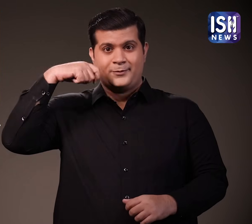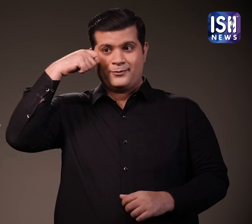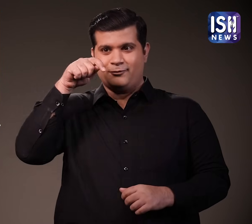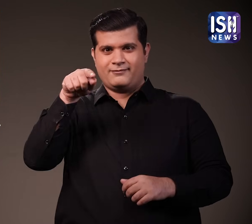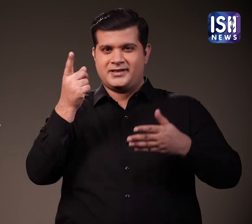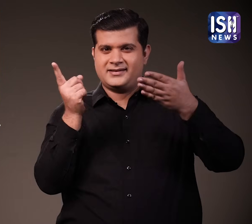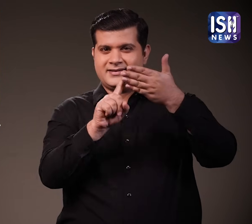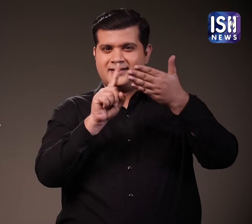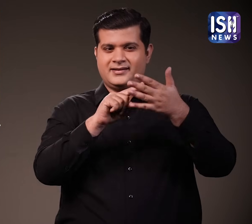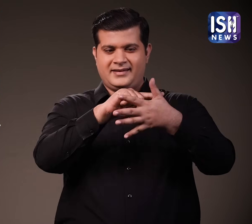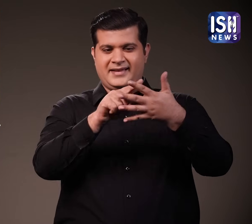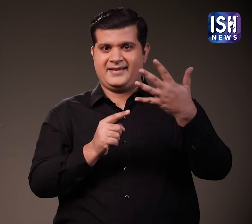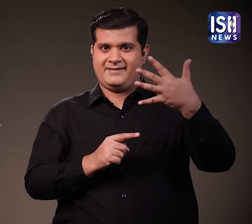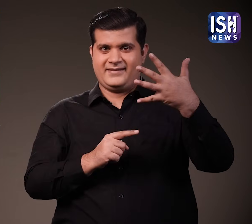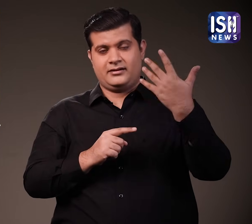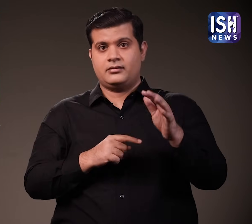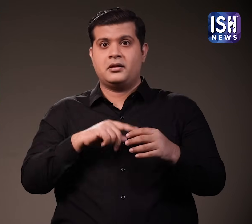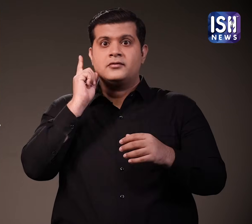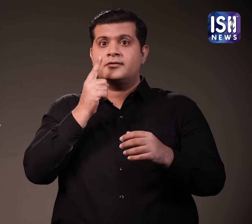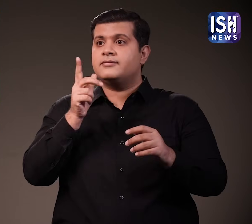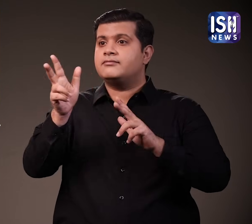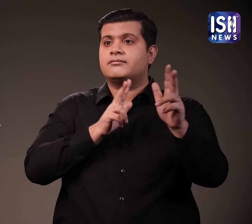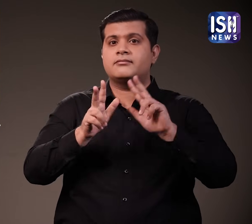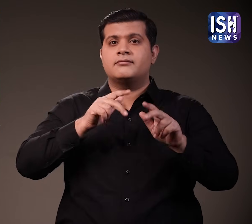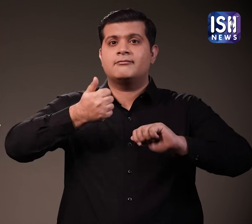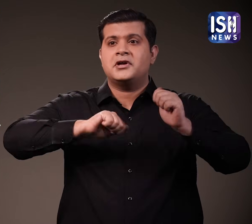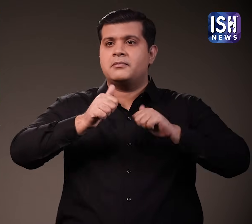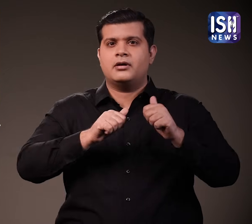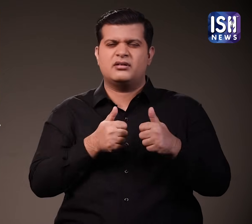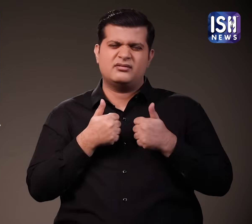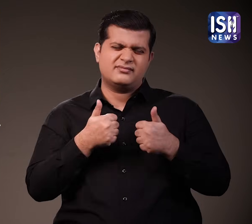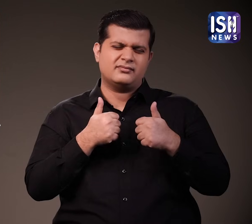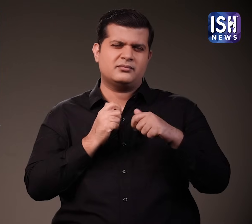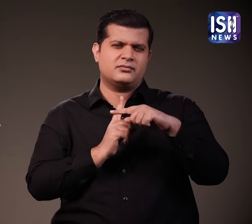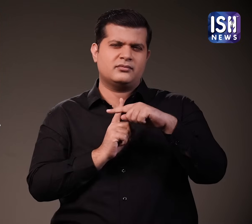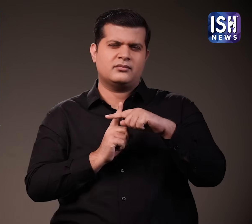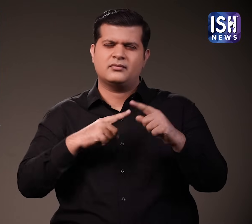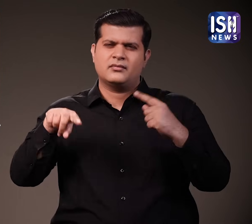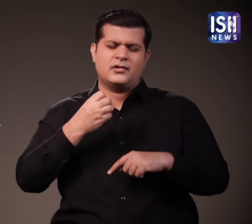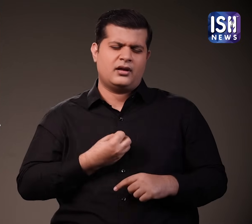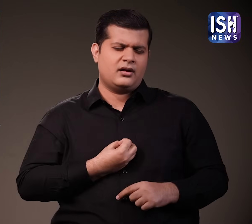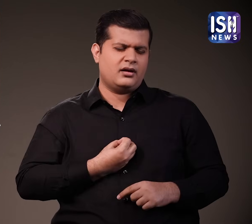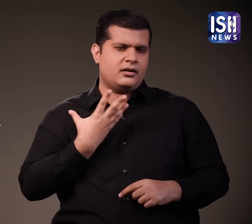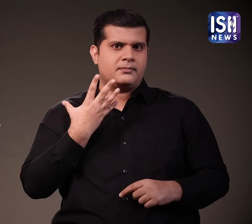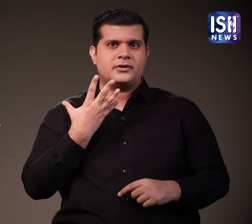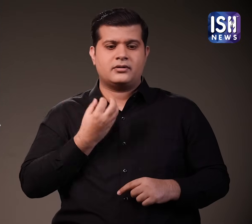For all the five movies, we have recieved amazing feedback. Deaf are very happy!